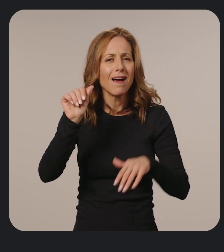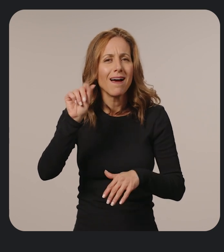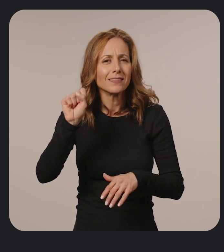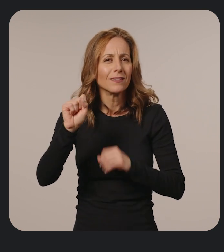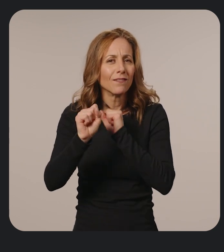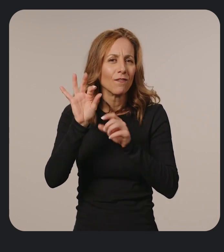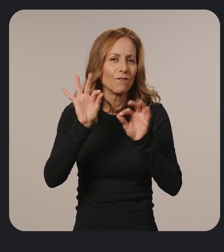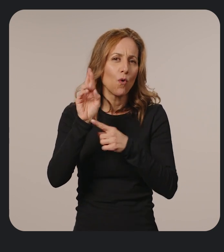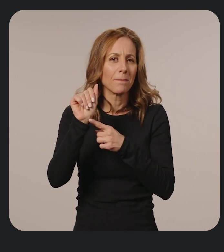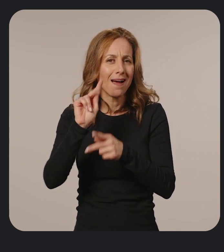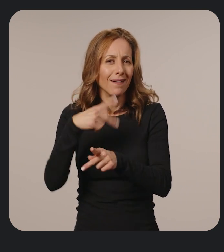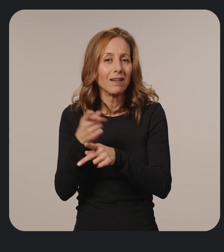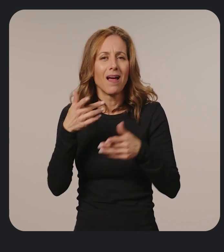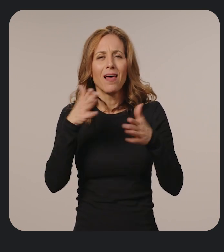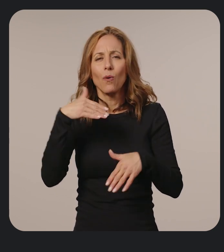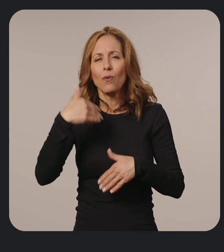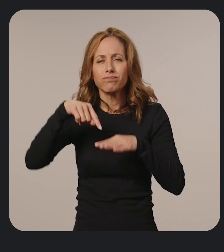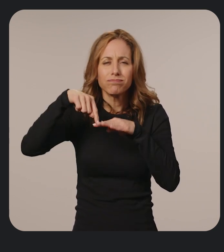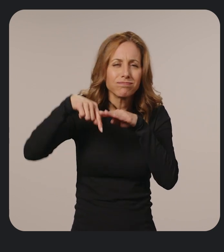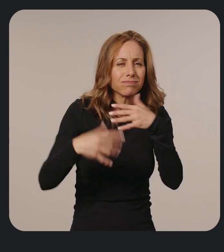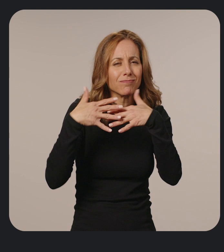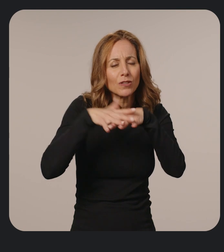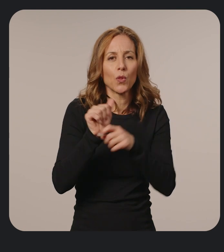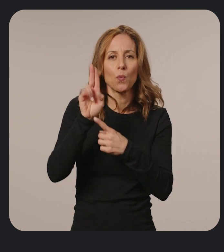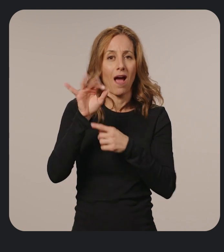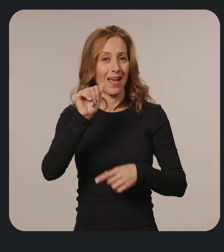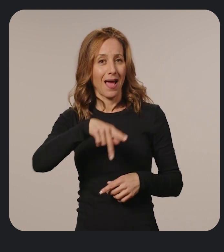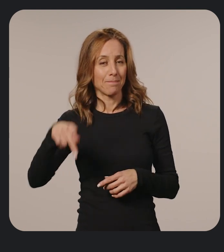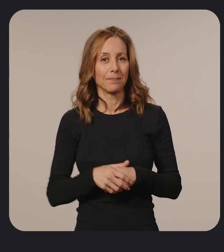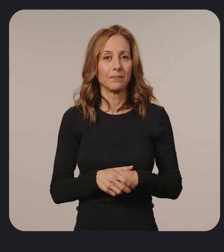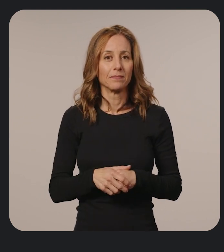Google Native Ads are a great apps format as they allow for deep integration